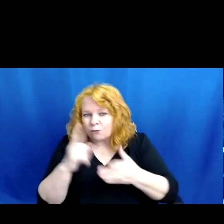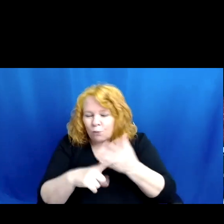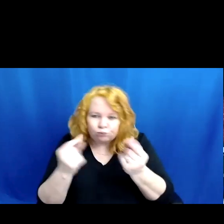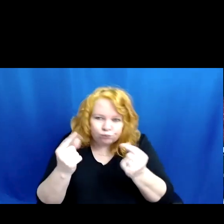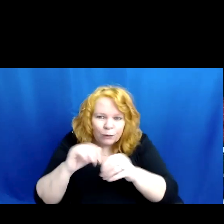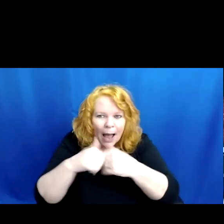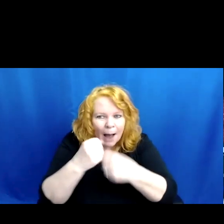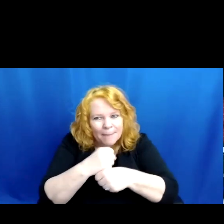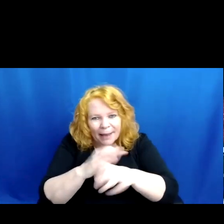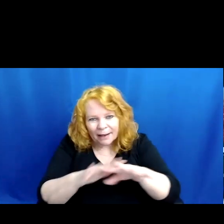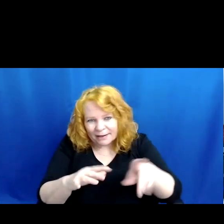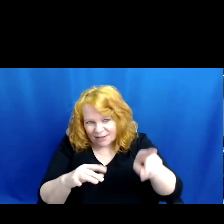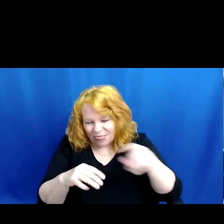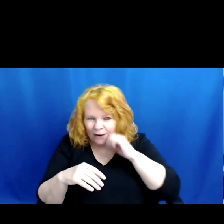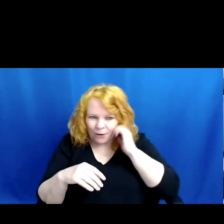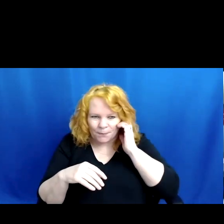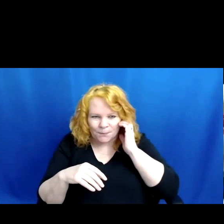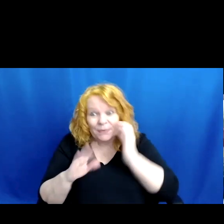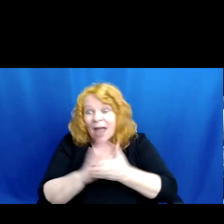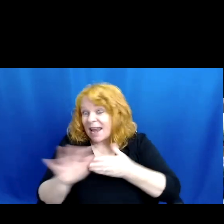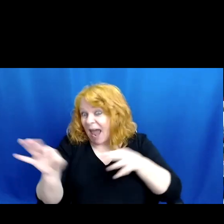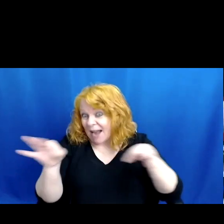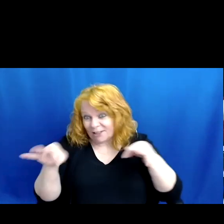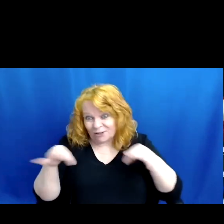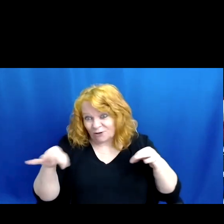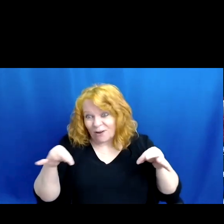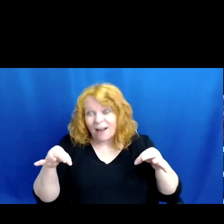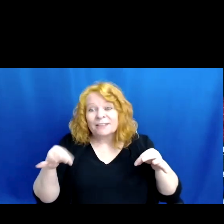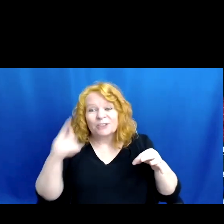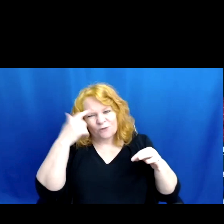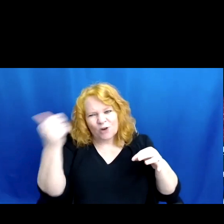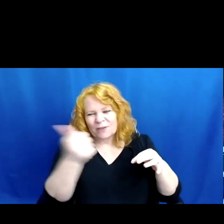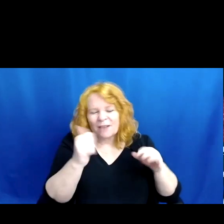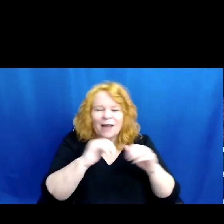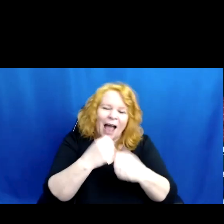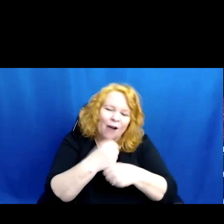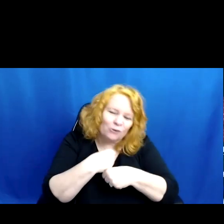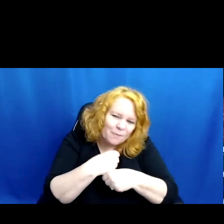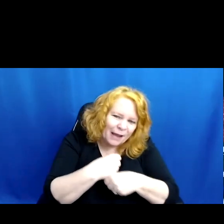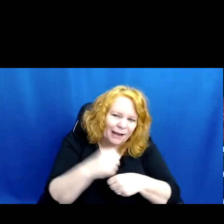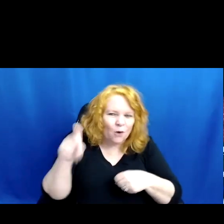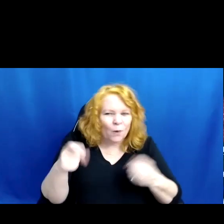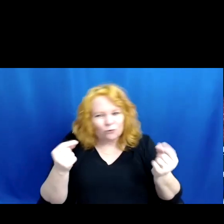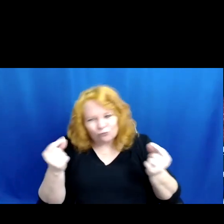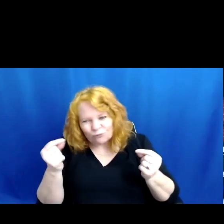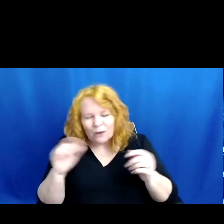You have got nice instructions about how to make or at least what you need to make it with.